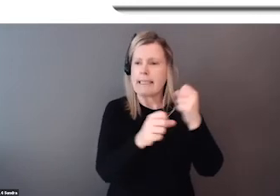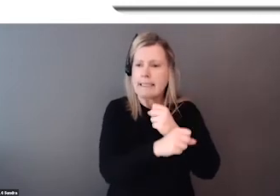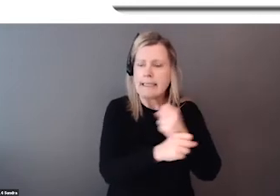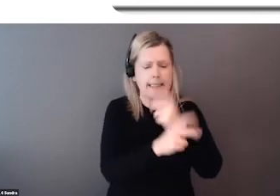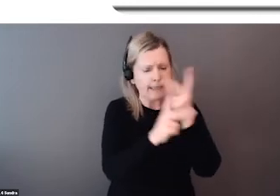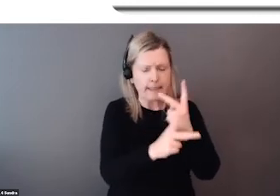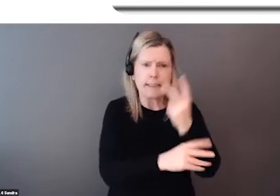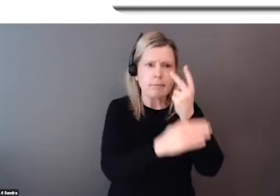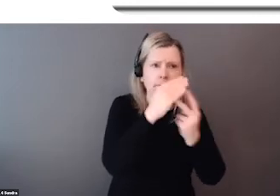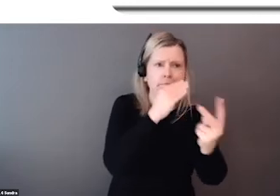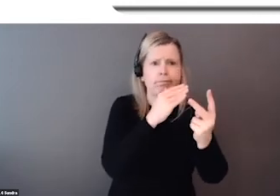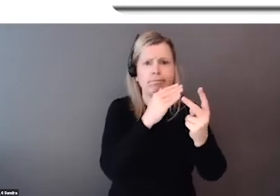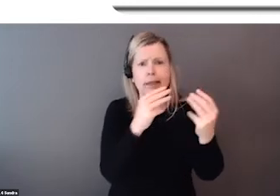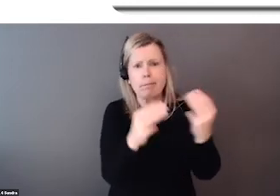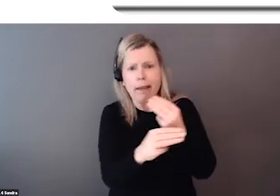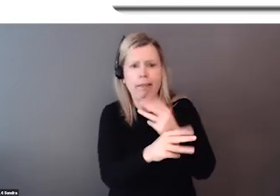on statistical power and significance.